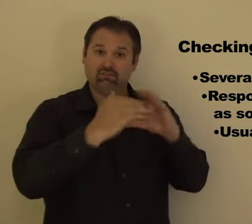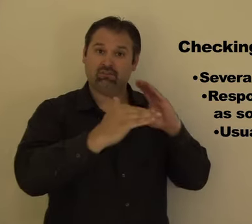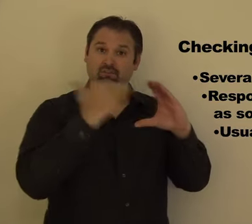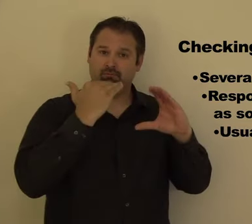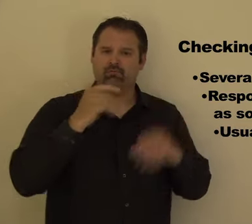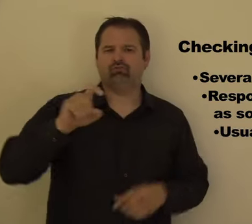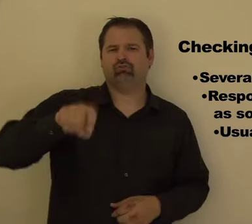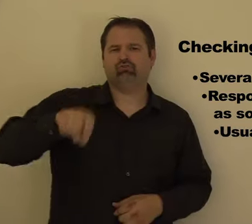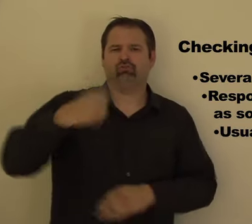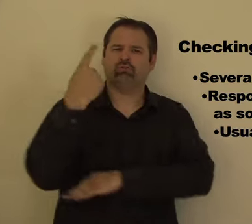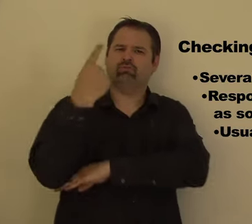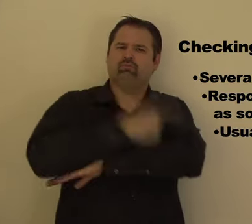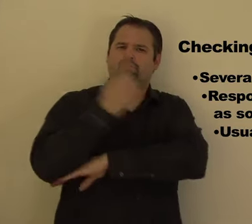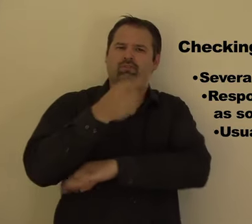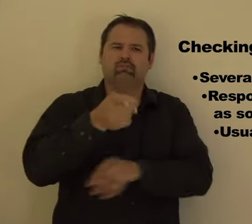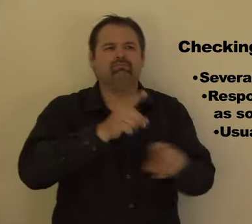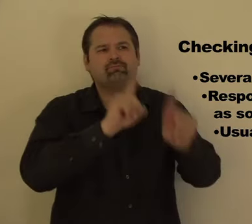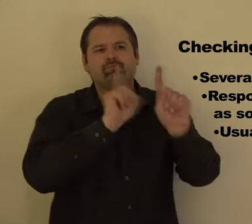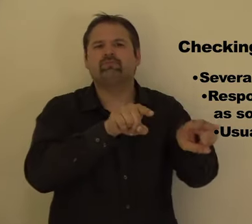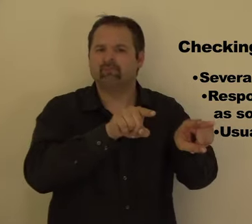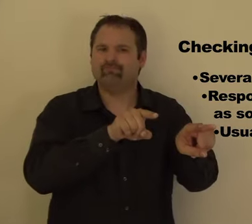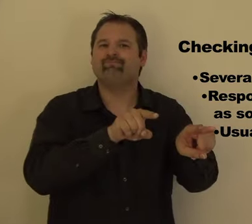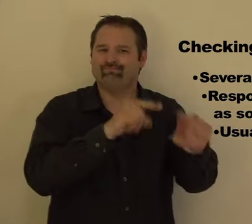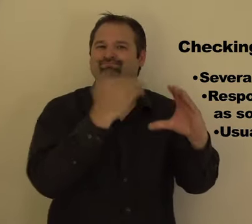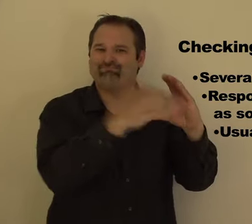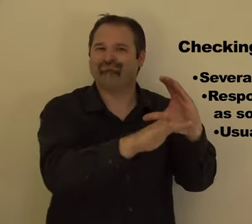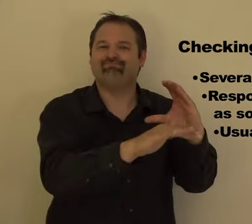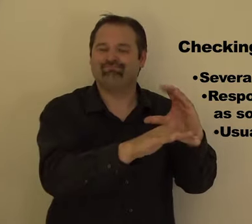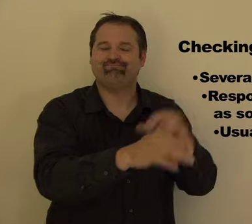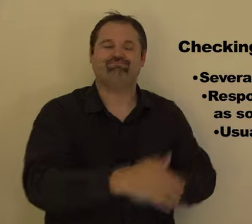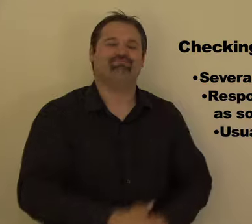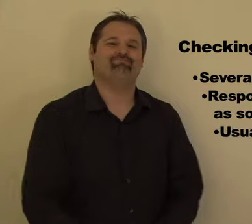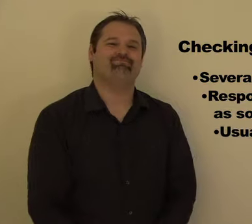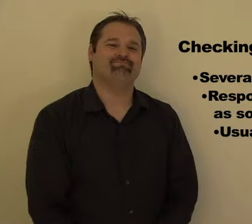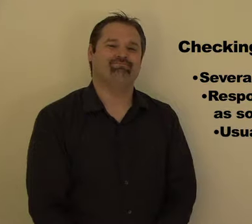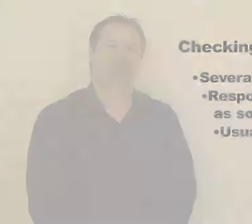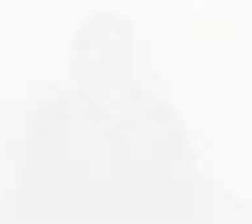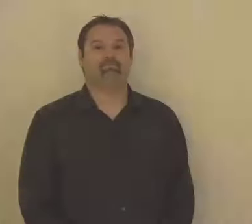When replying to an email message, all of the rules